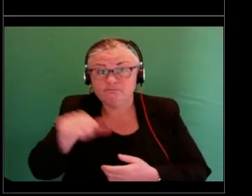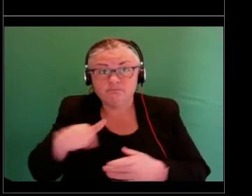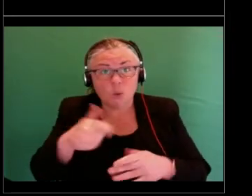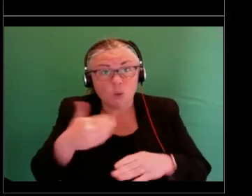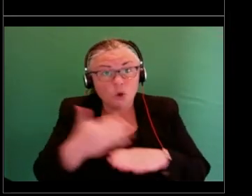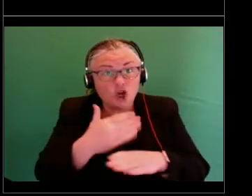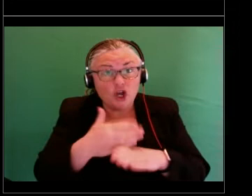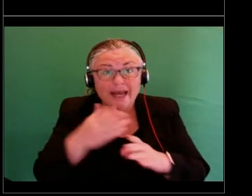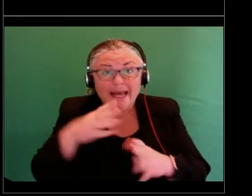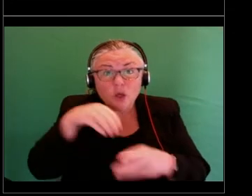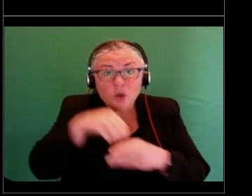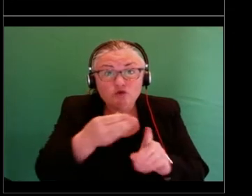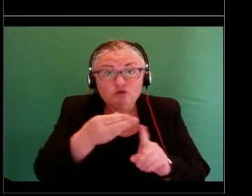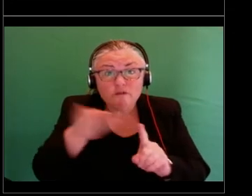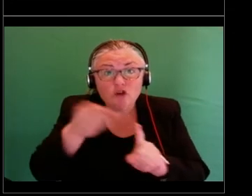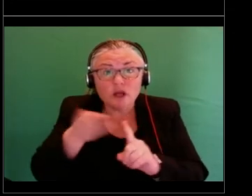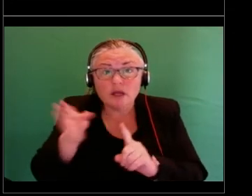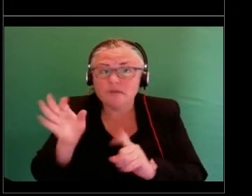Yes, no, or maybe?